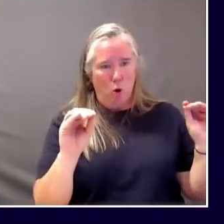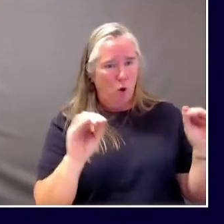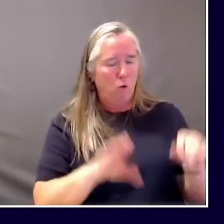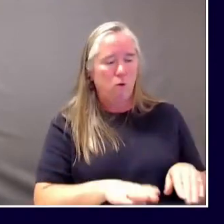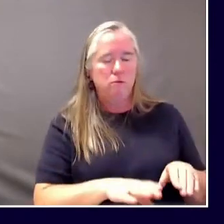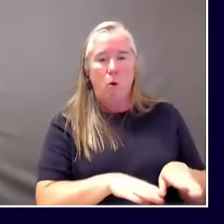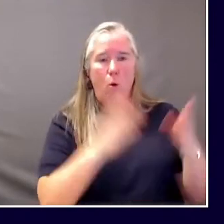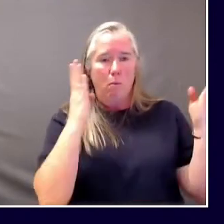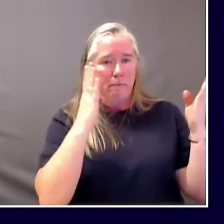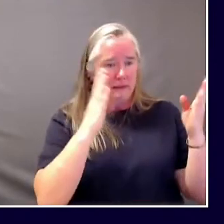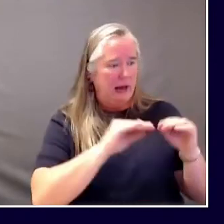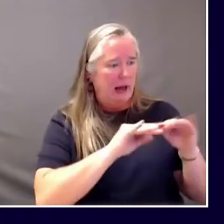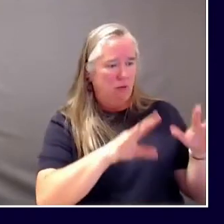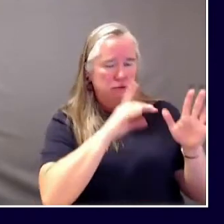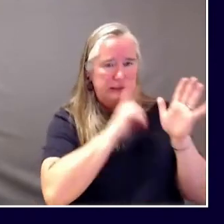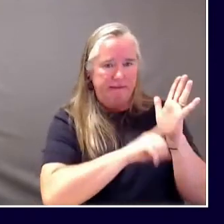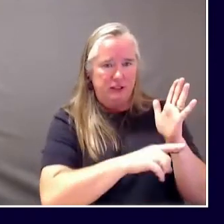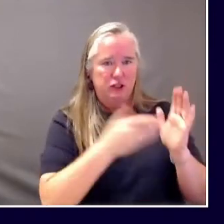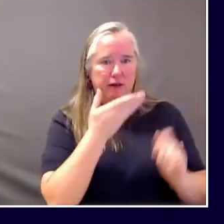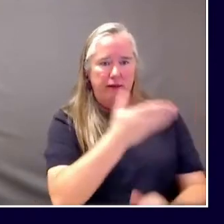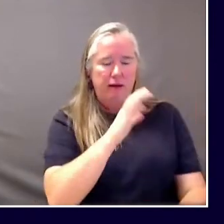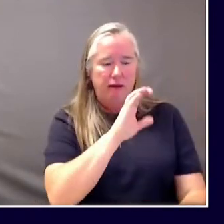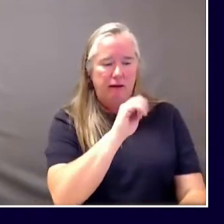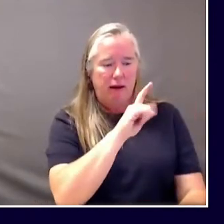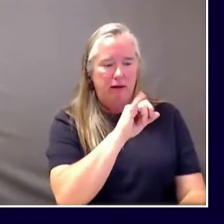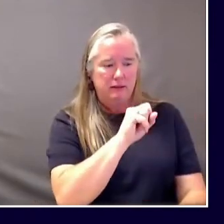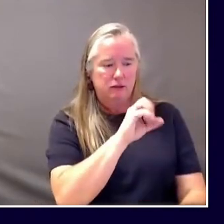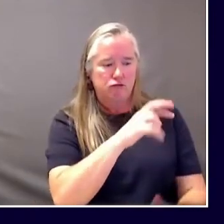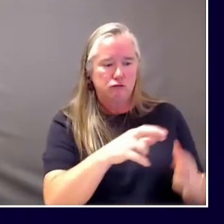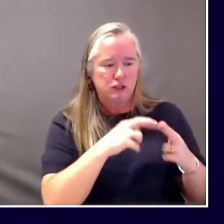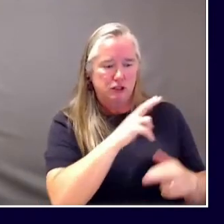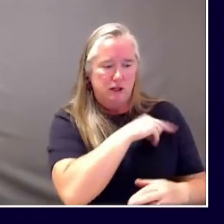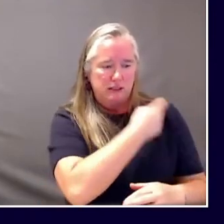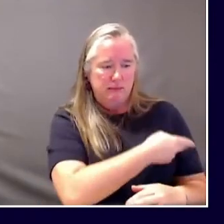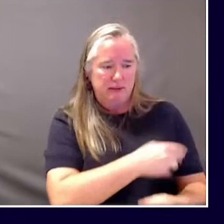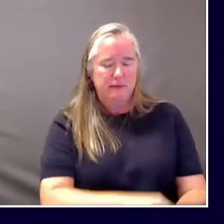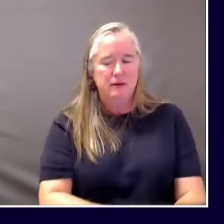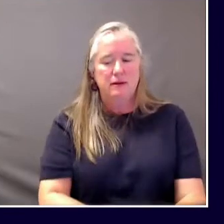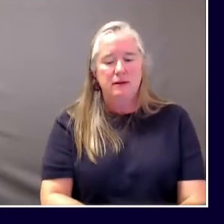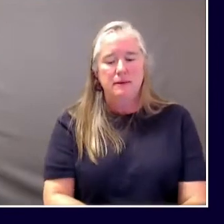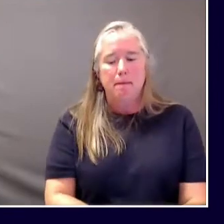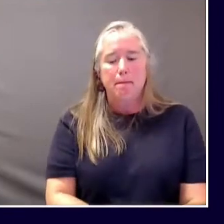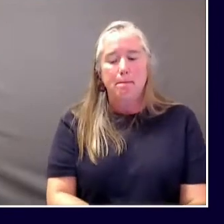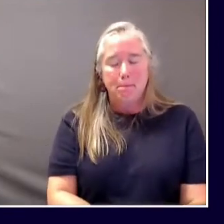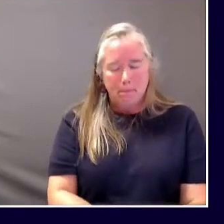regional hospital